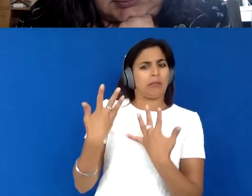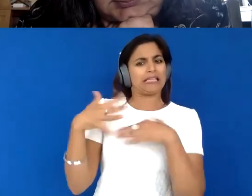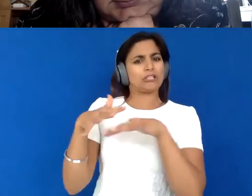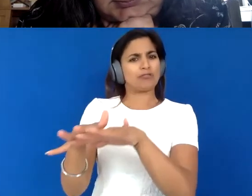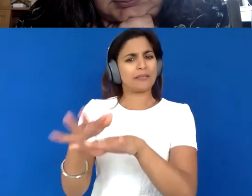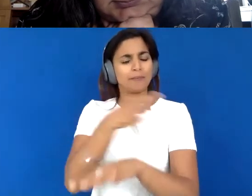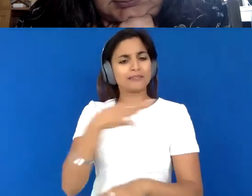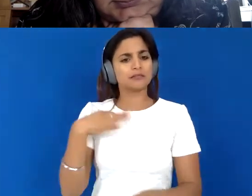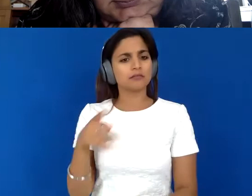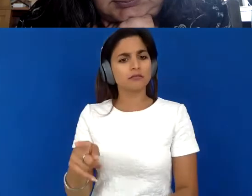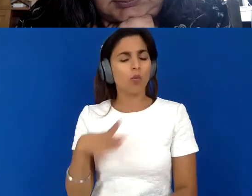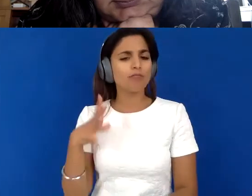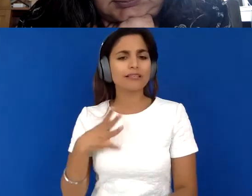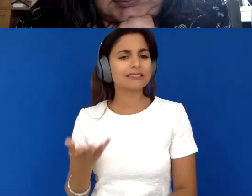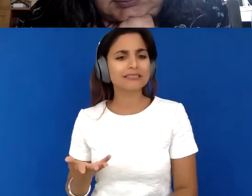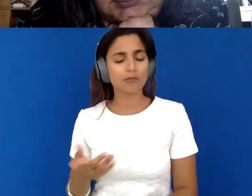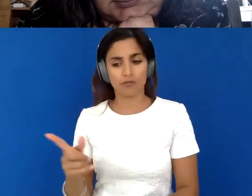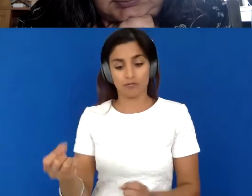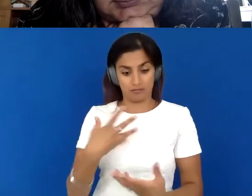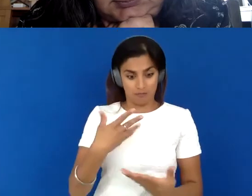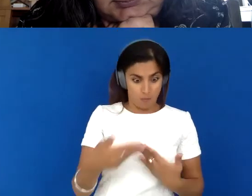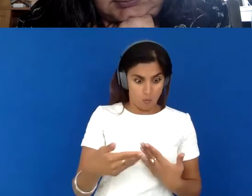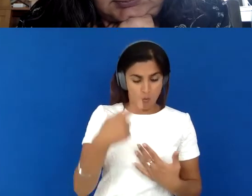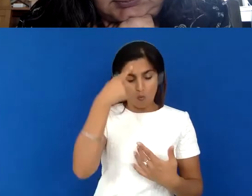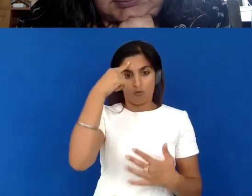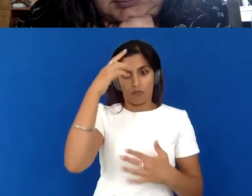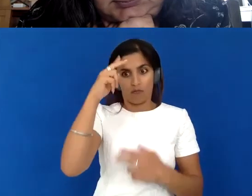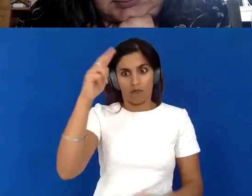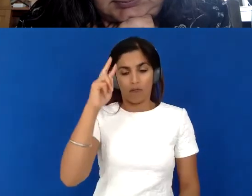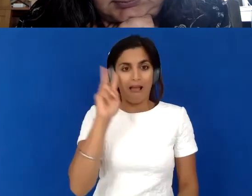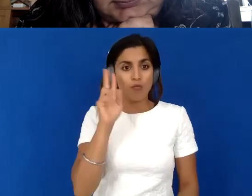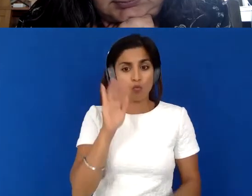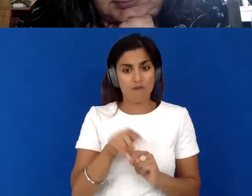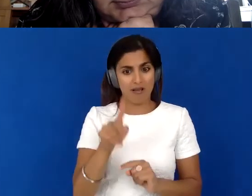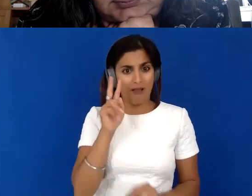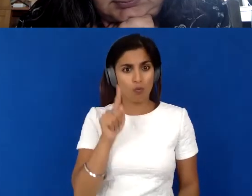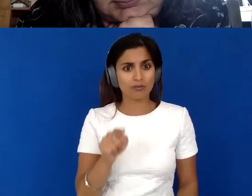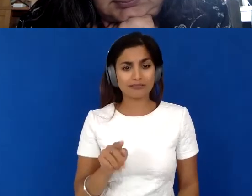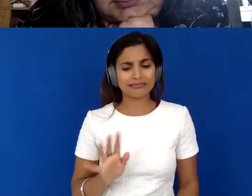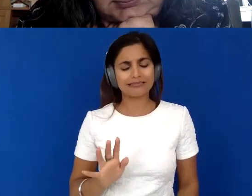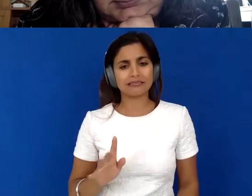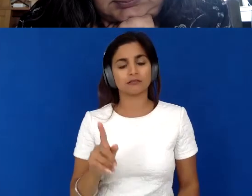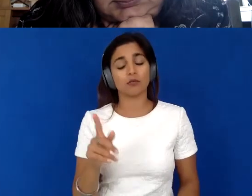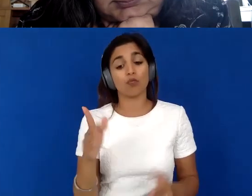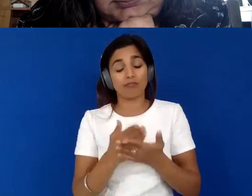one of the things that I've explored in that article is ways of making sure that you can keep your family on the straight and narrow and keep them safe without